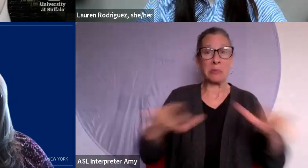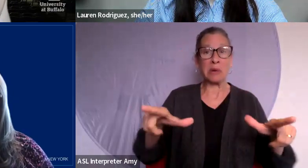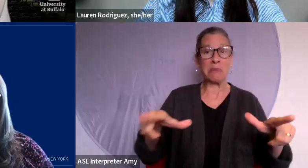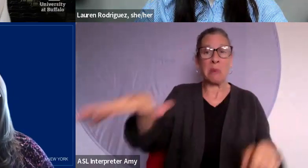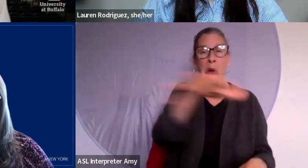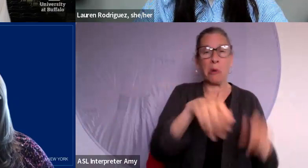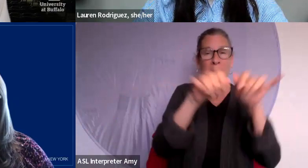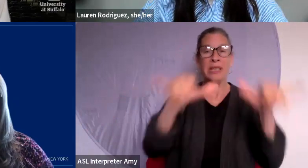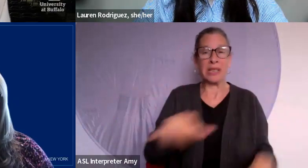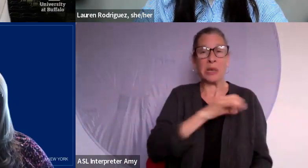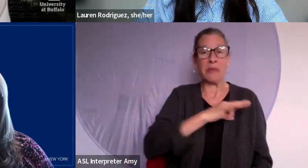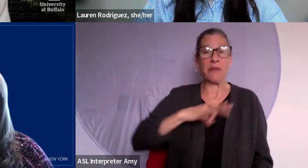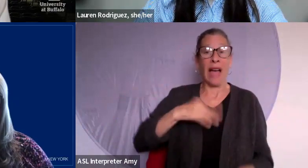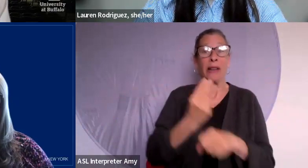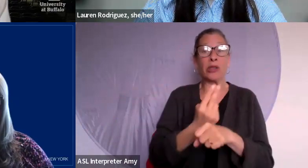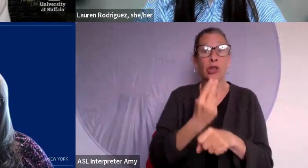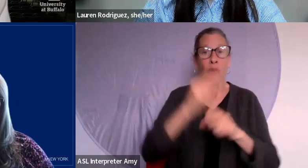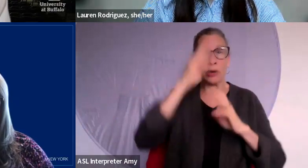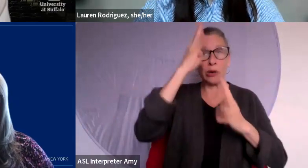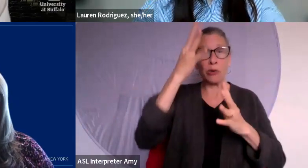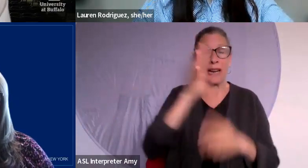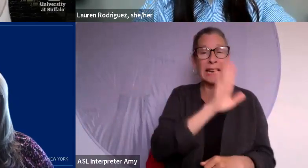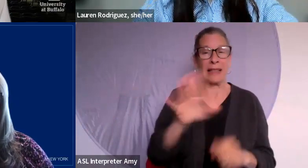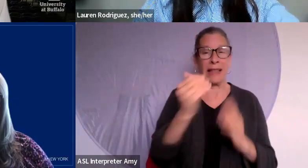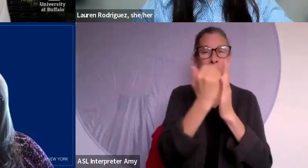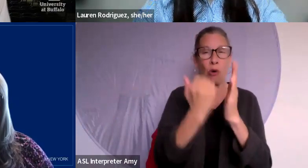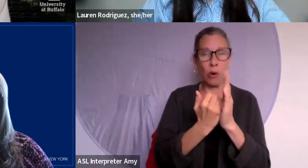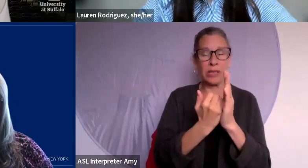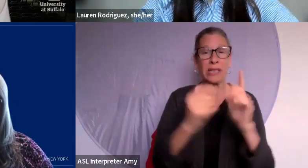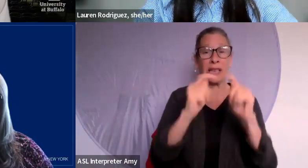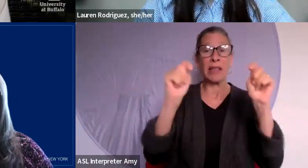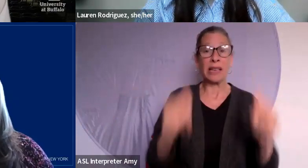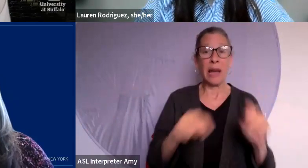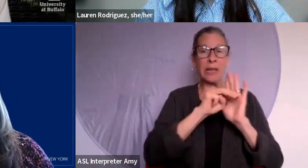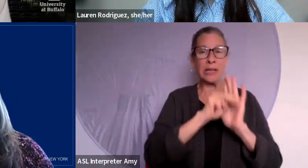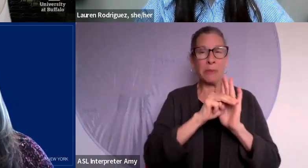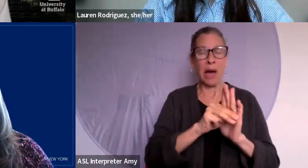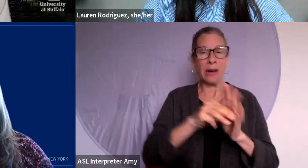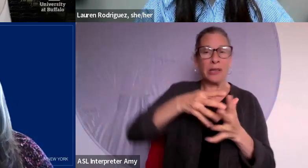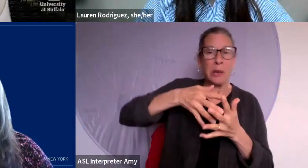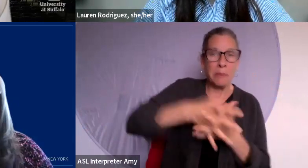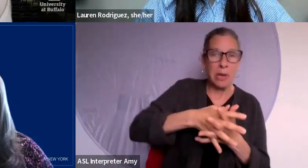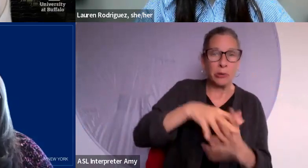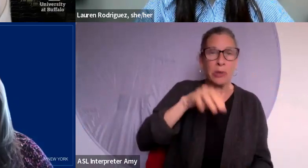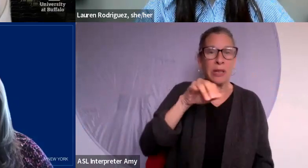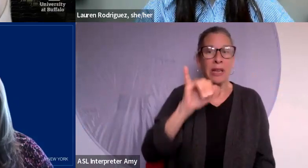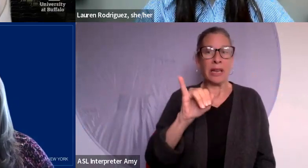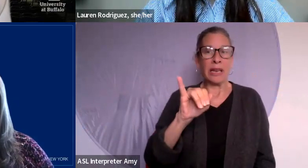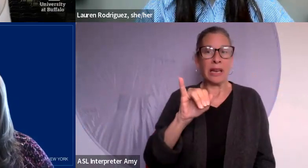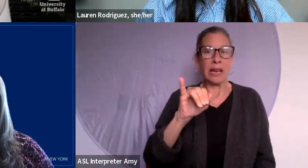faculty to use in creating their courses. And those templates are built with EIT accessibility kind of baked into them.